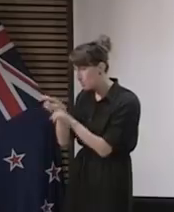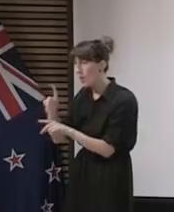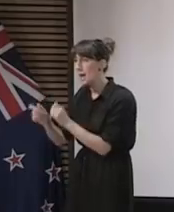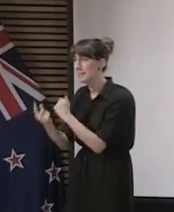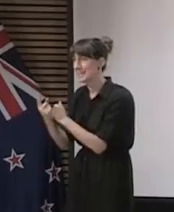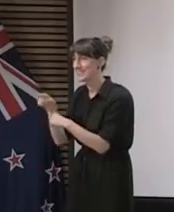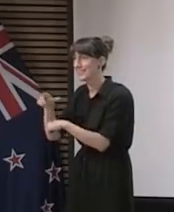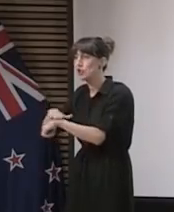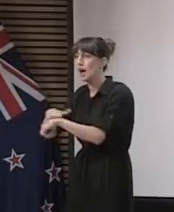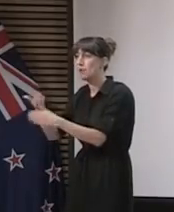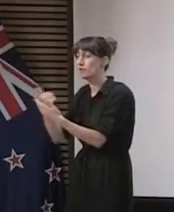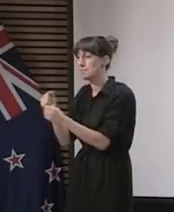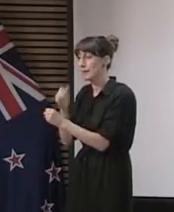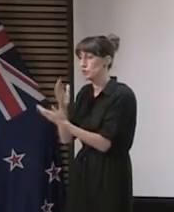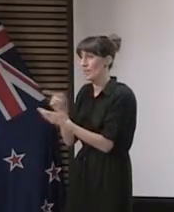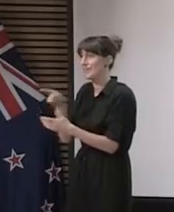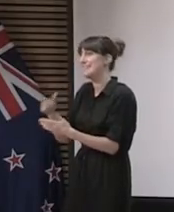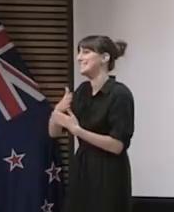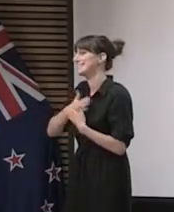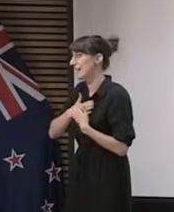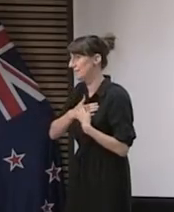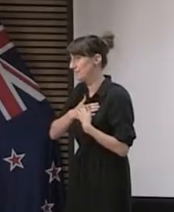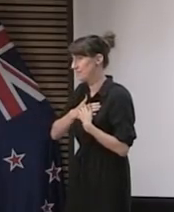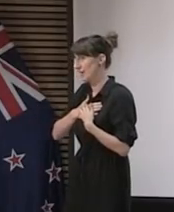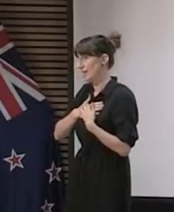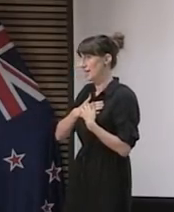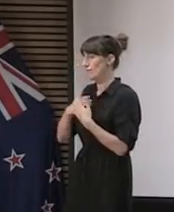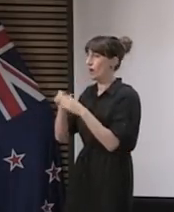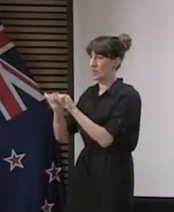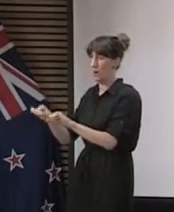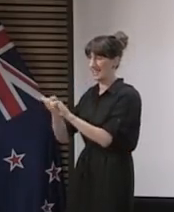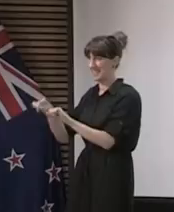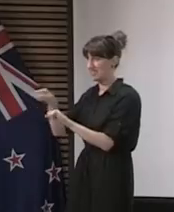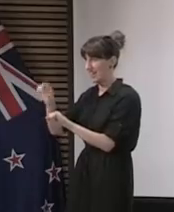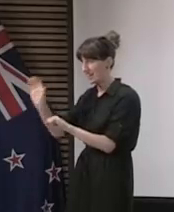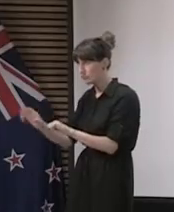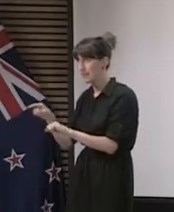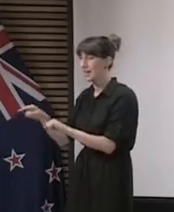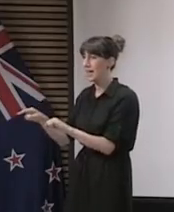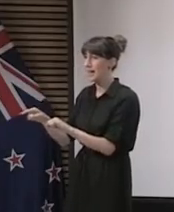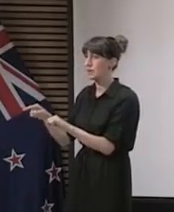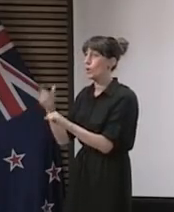is appropriateprotection for them and forpassengers during the flightsand then what needs to happenwhen they do come onshore.